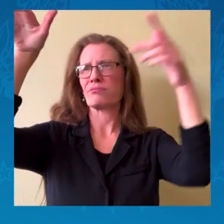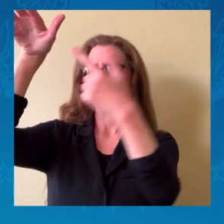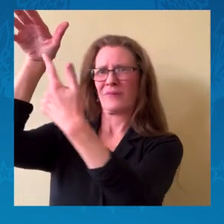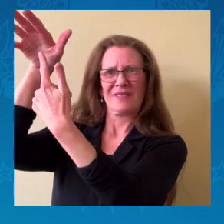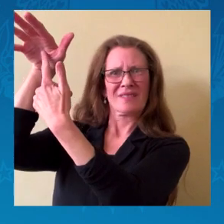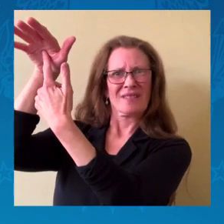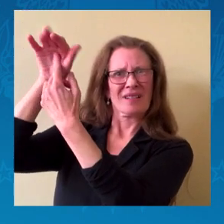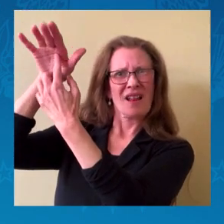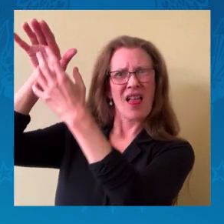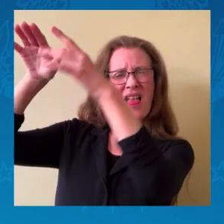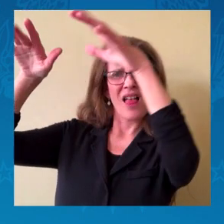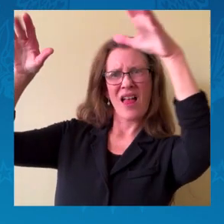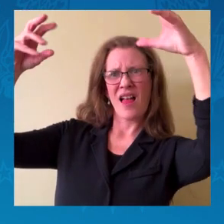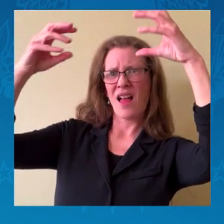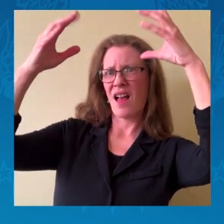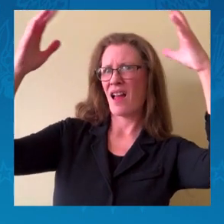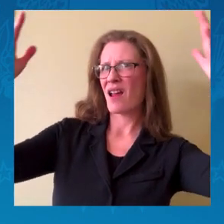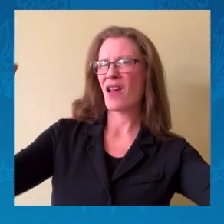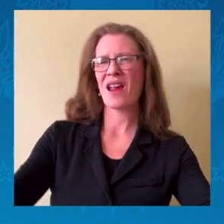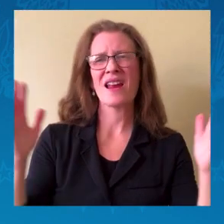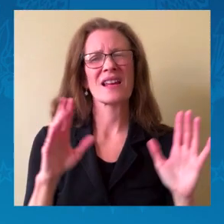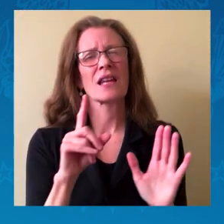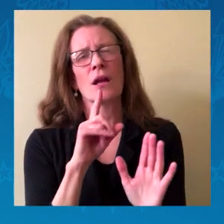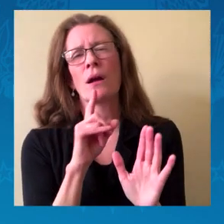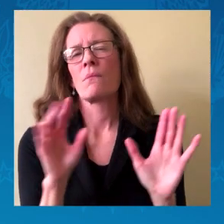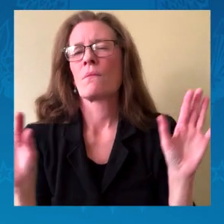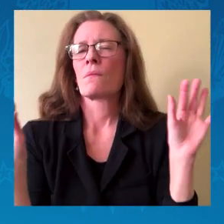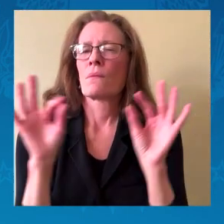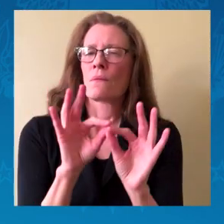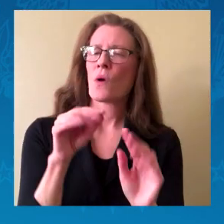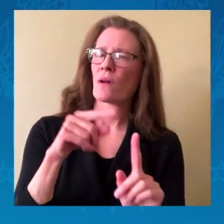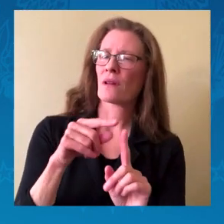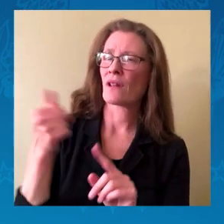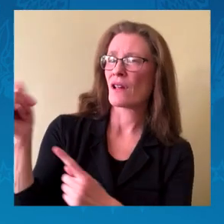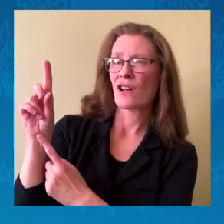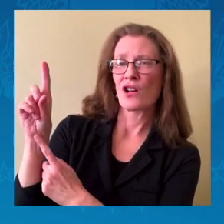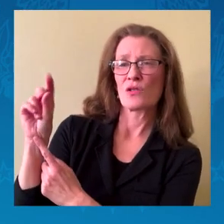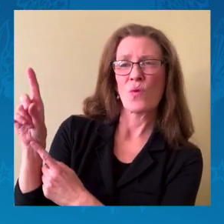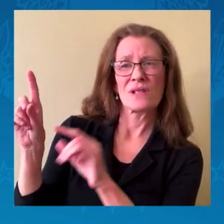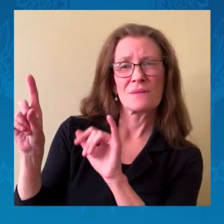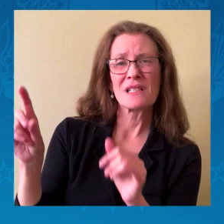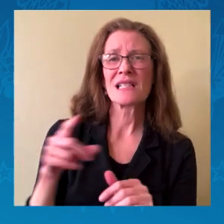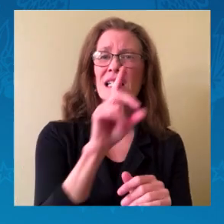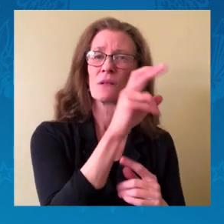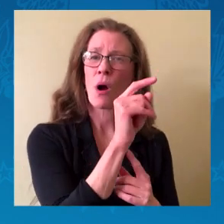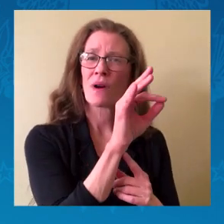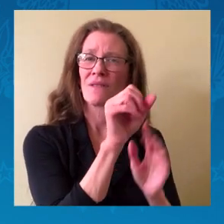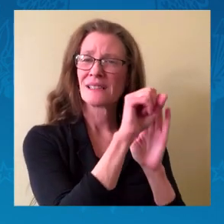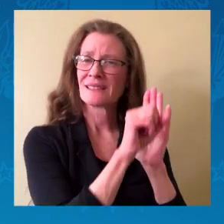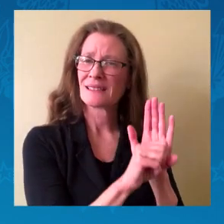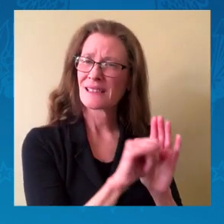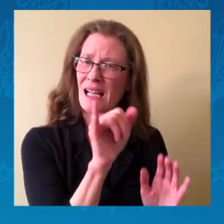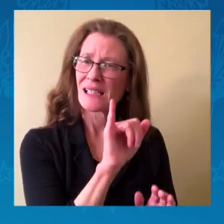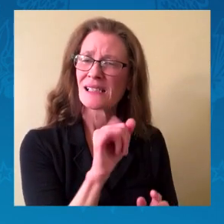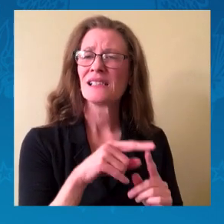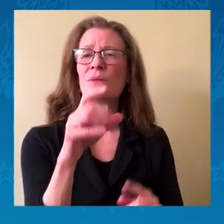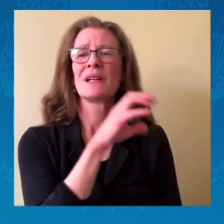and the Department of Defense, the National Security Council will focus initially on developing new proposals for international norms